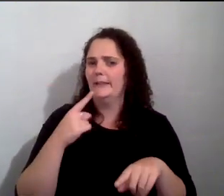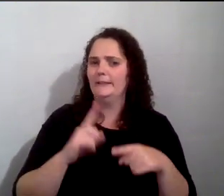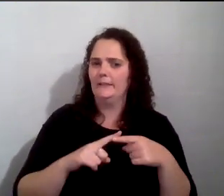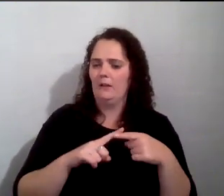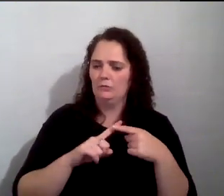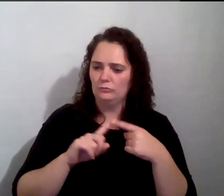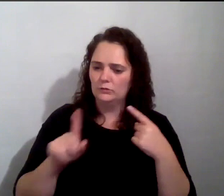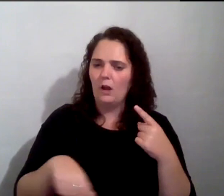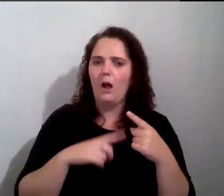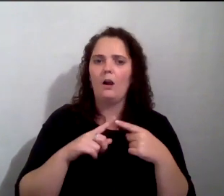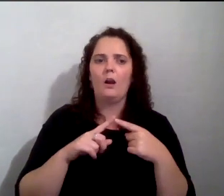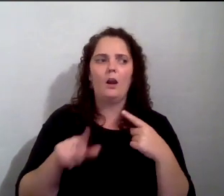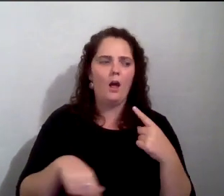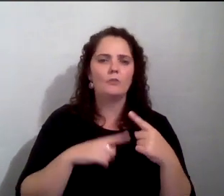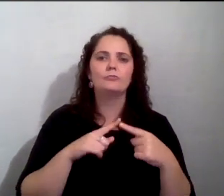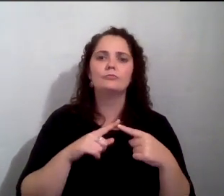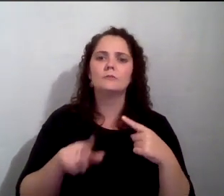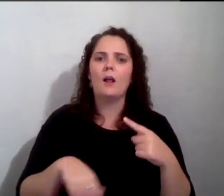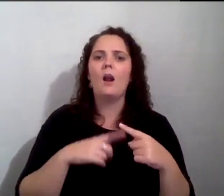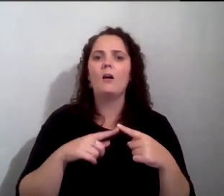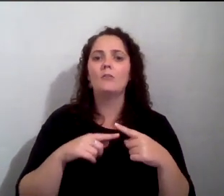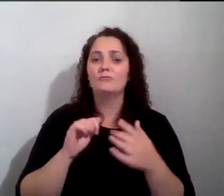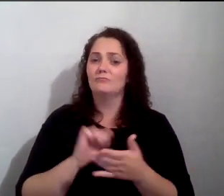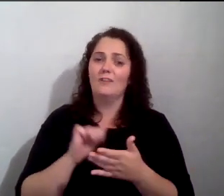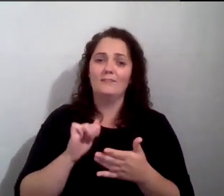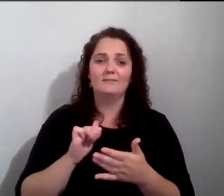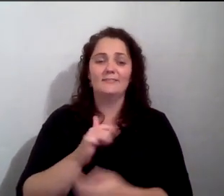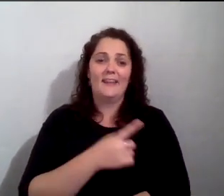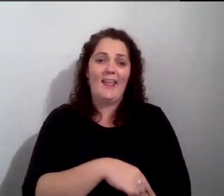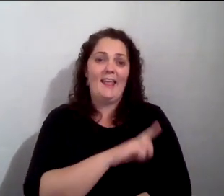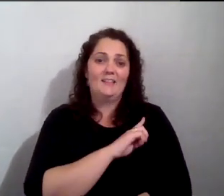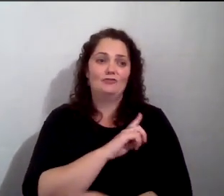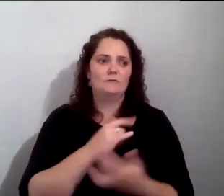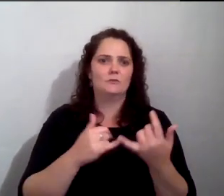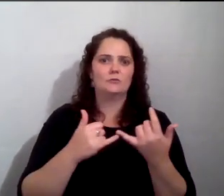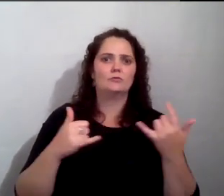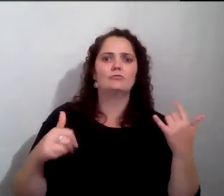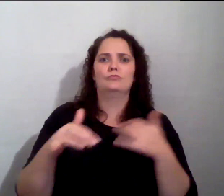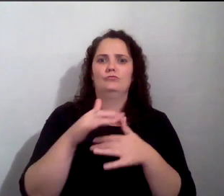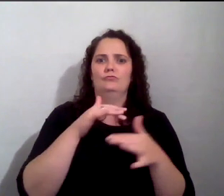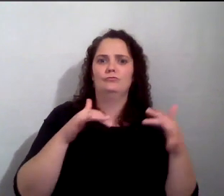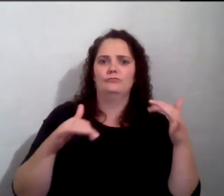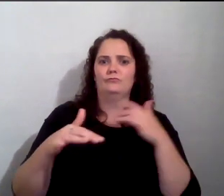She says that in that time circulates and you know it does and that energy, that way that energy runs around the